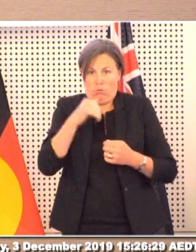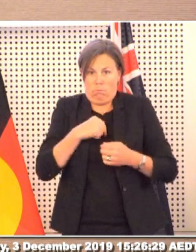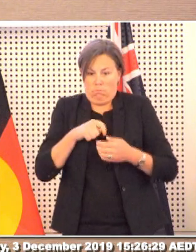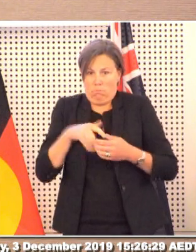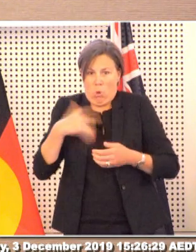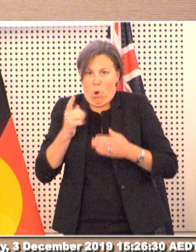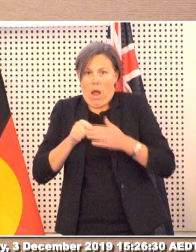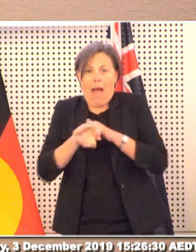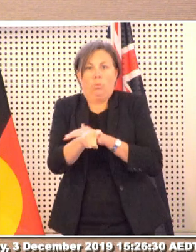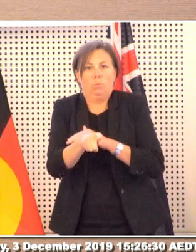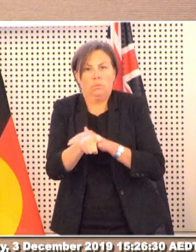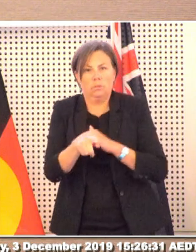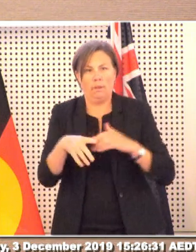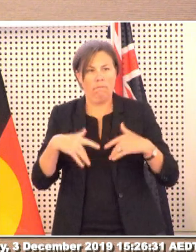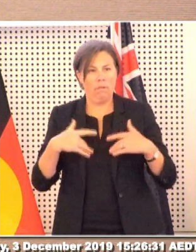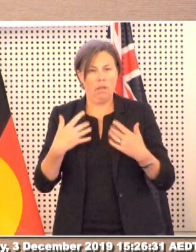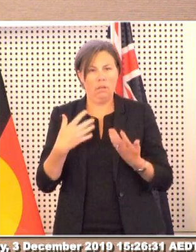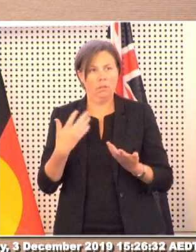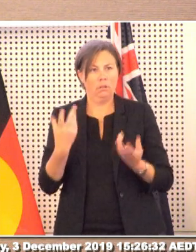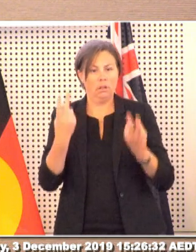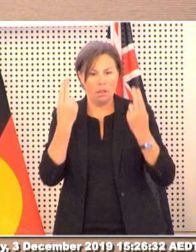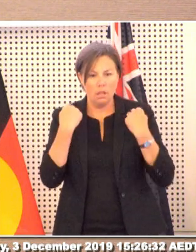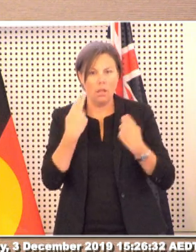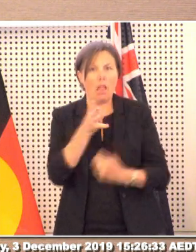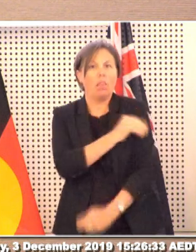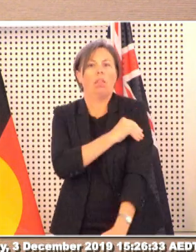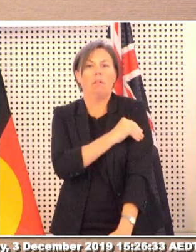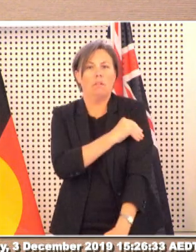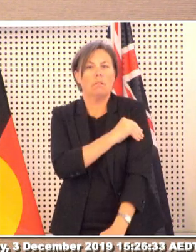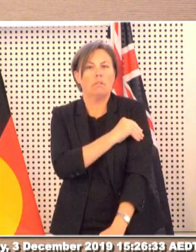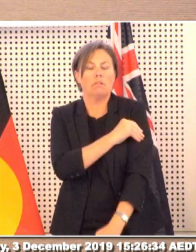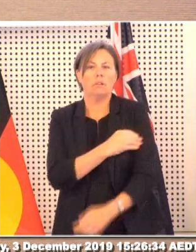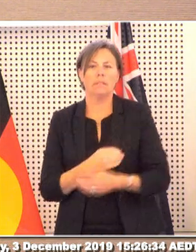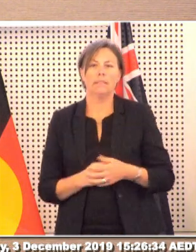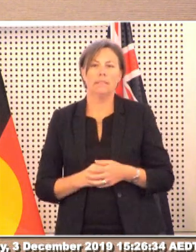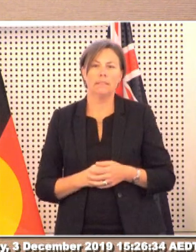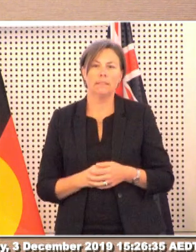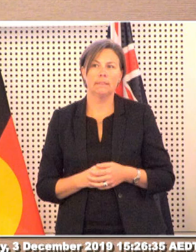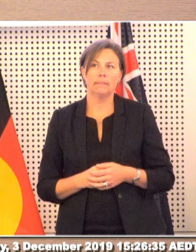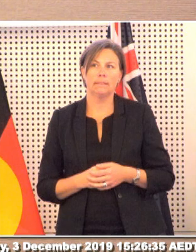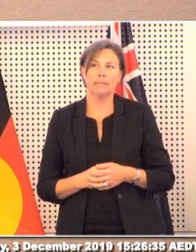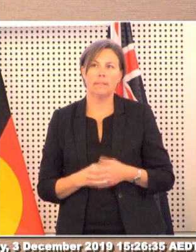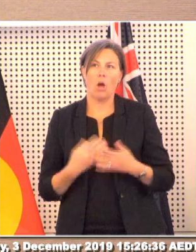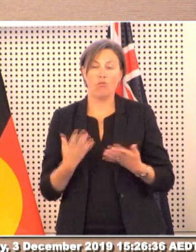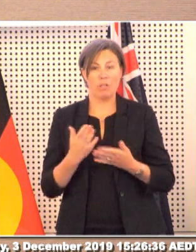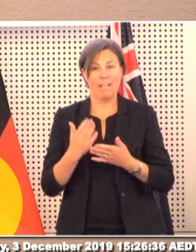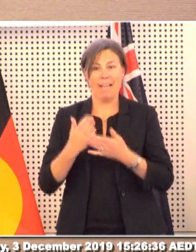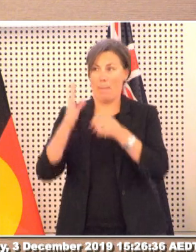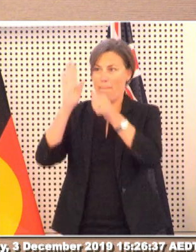So part of the solution to the culture is – is, as I said, the boards recognising the